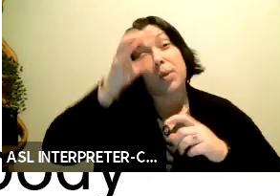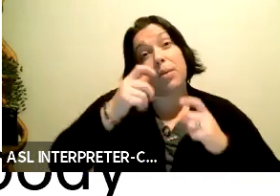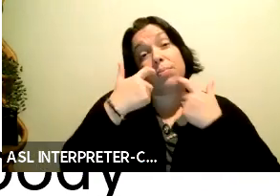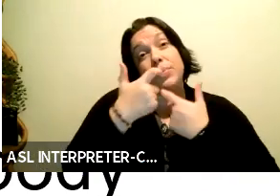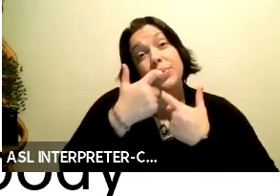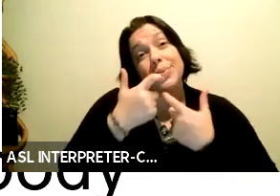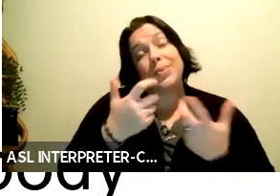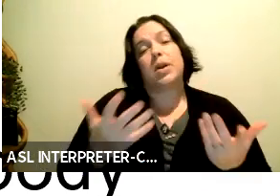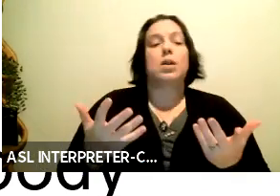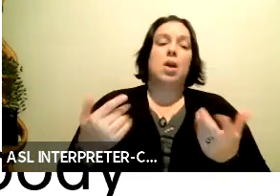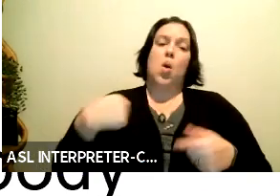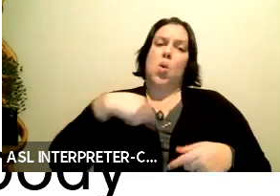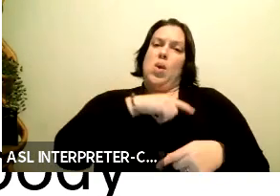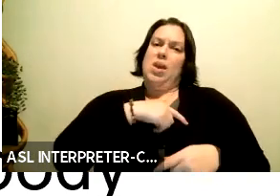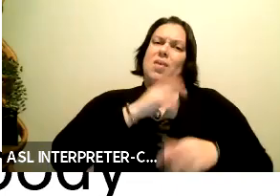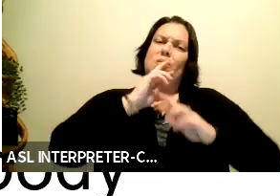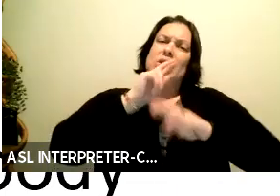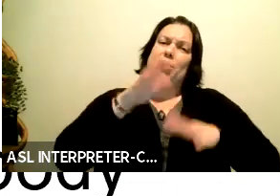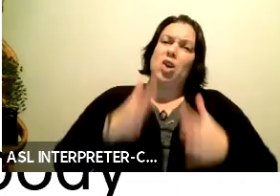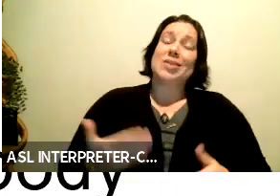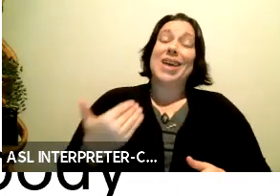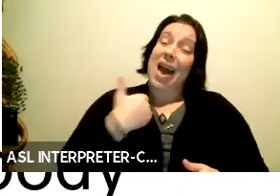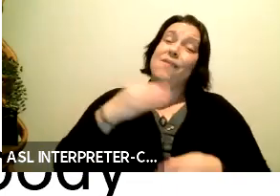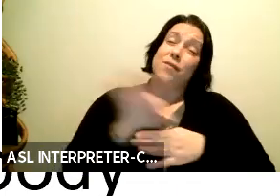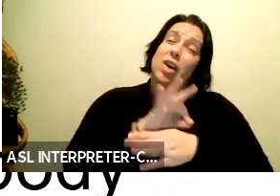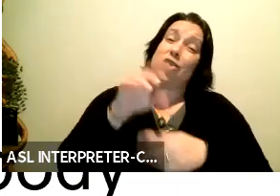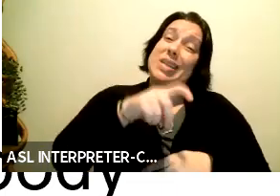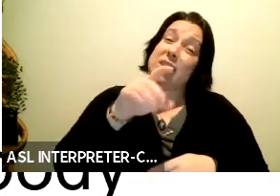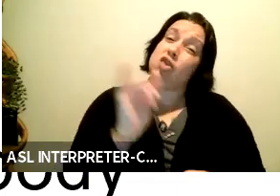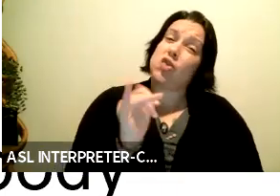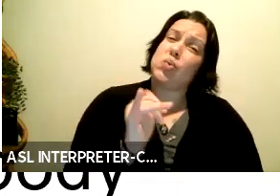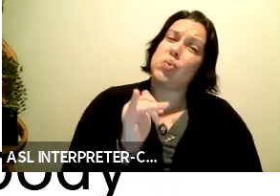access and functional needs too. So access and functional needs really demands a whole